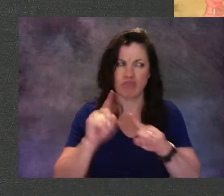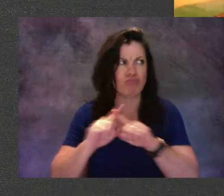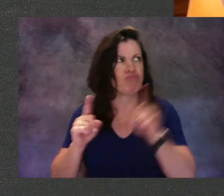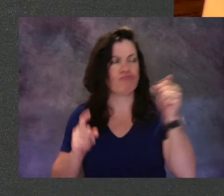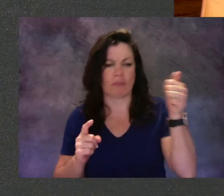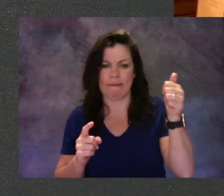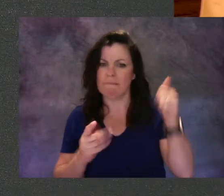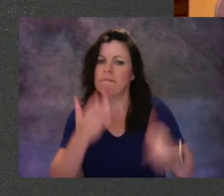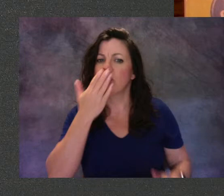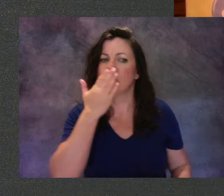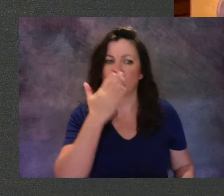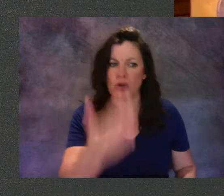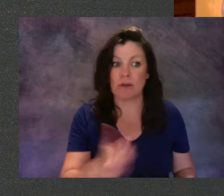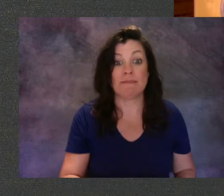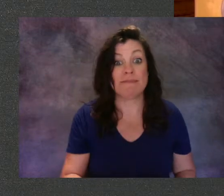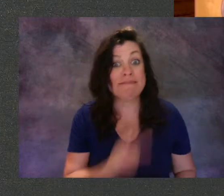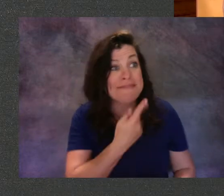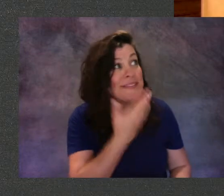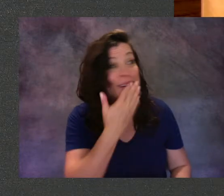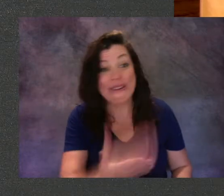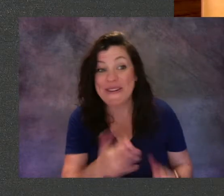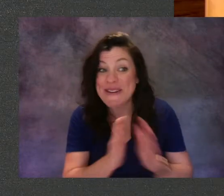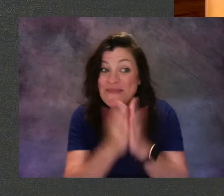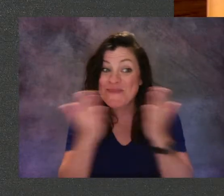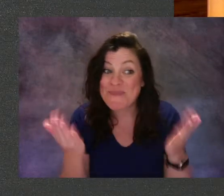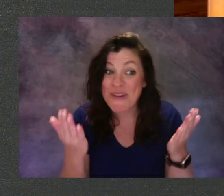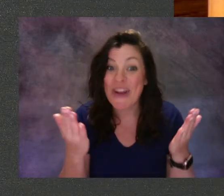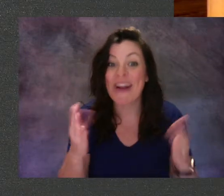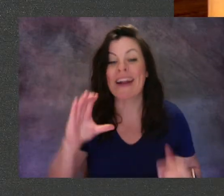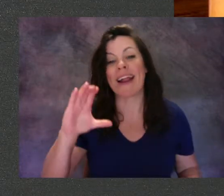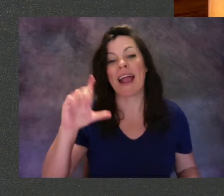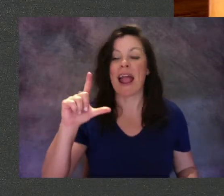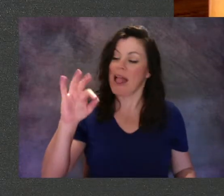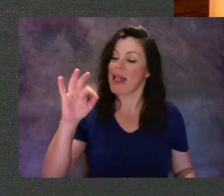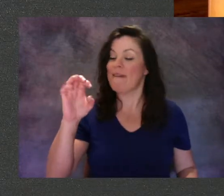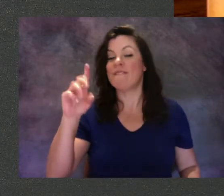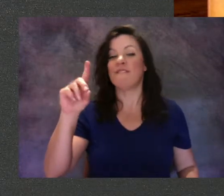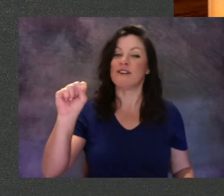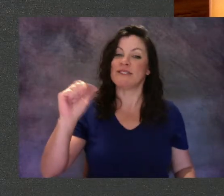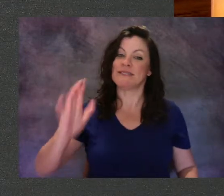That was such a good book. Clifford's Manners. I would definitely be his friend.